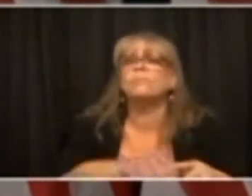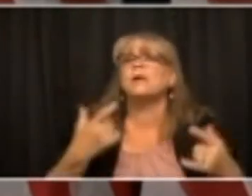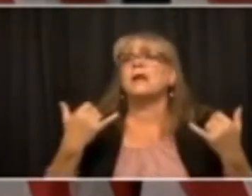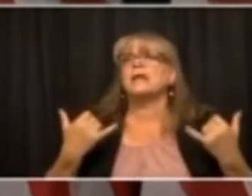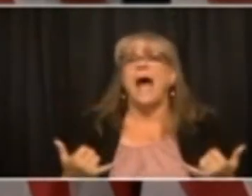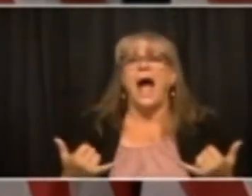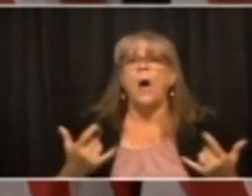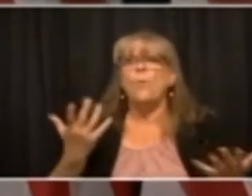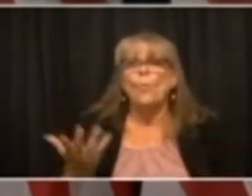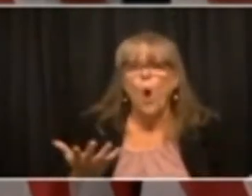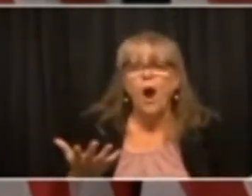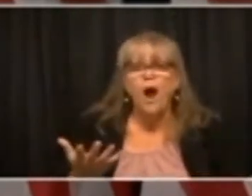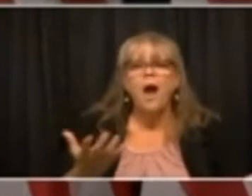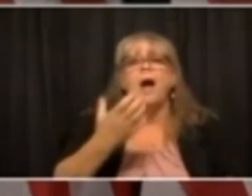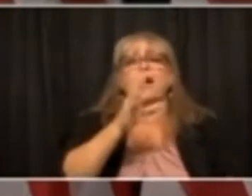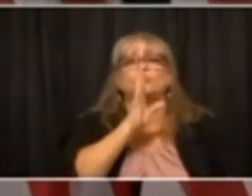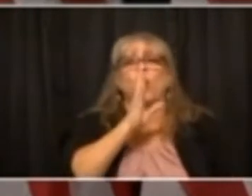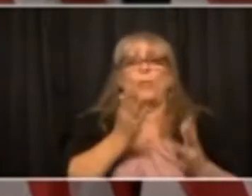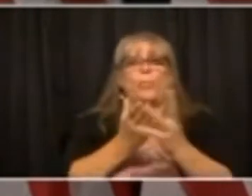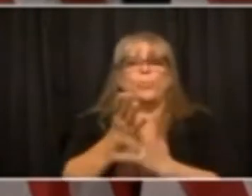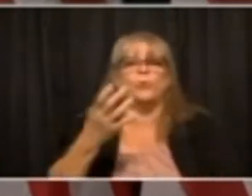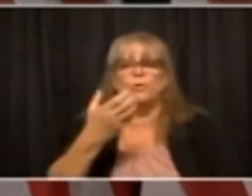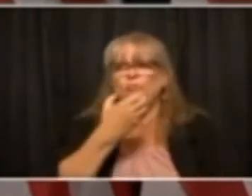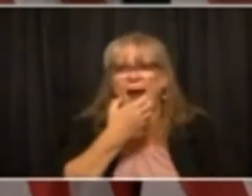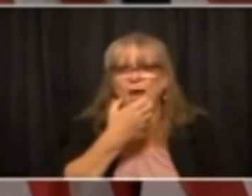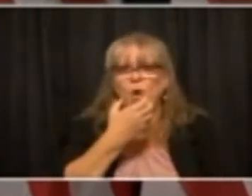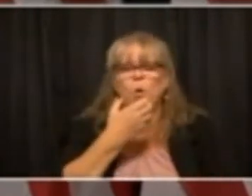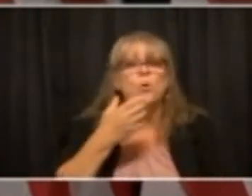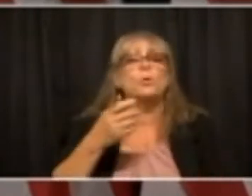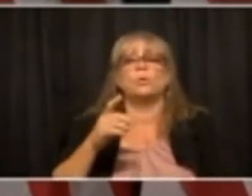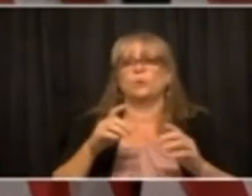have to be all together um let's see